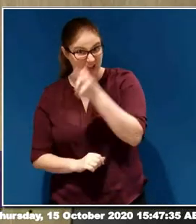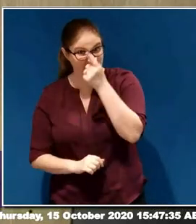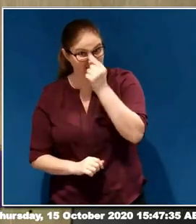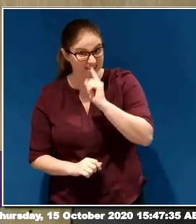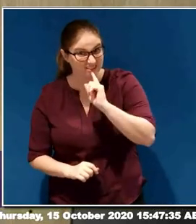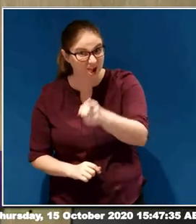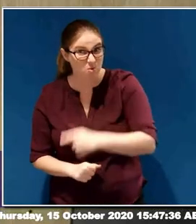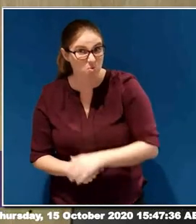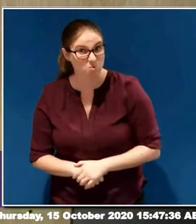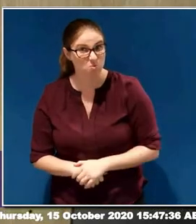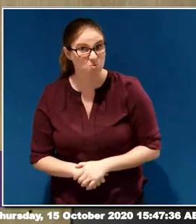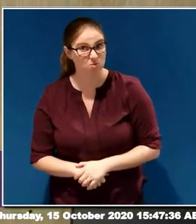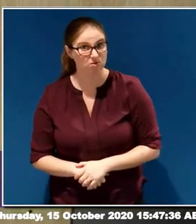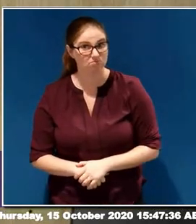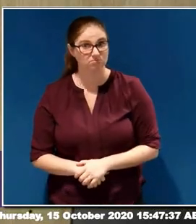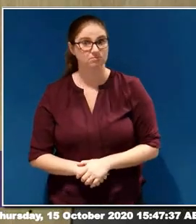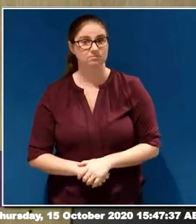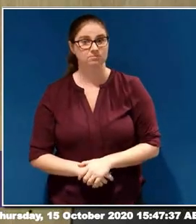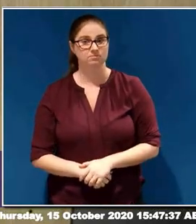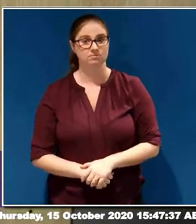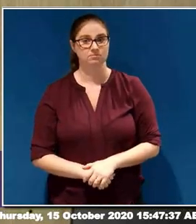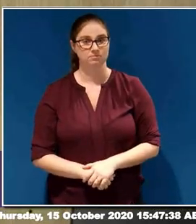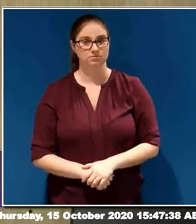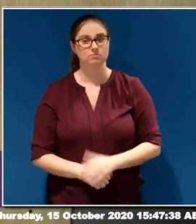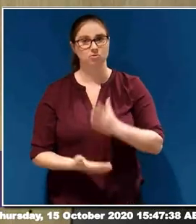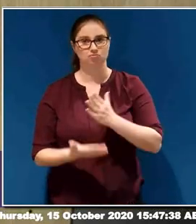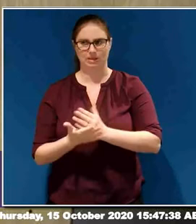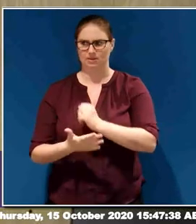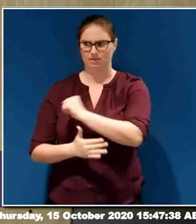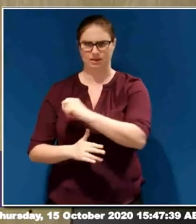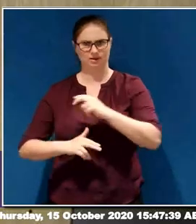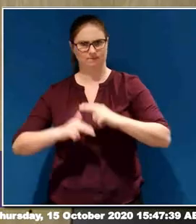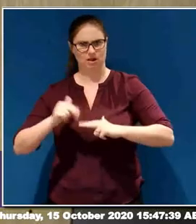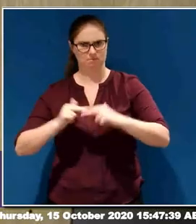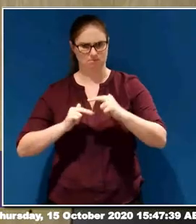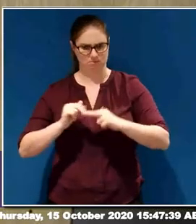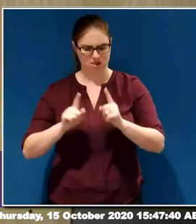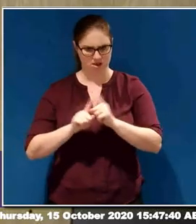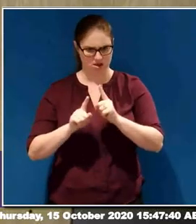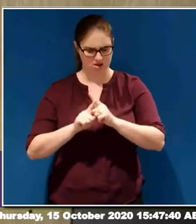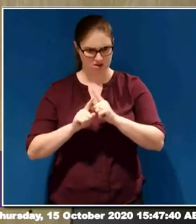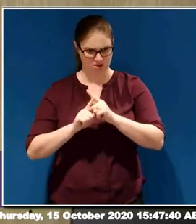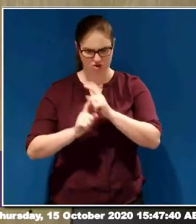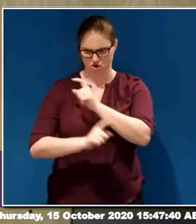Their developing self-concept ends up damaged by this type of approach.